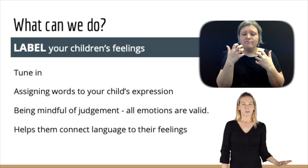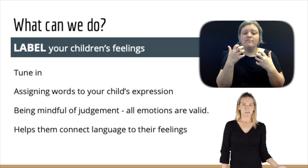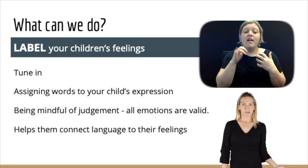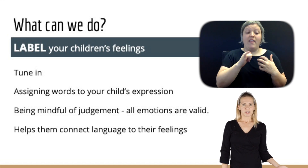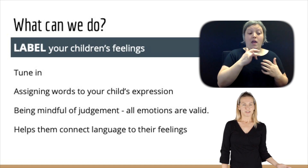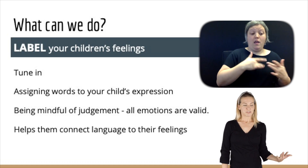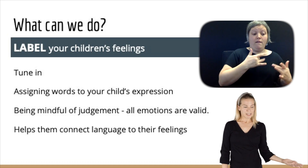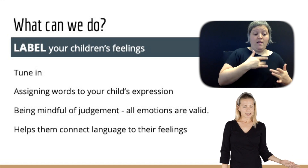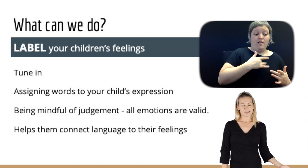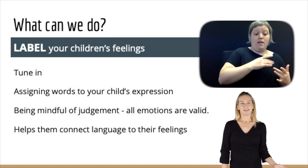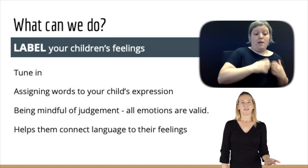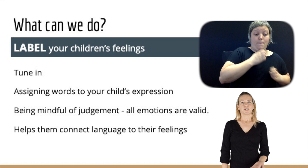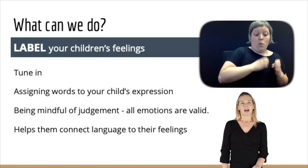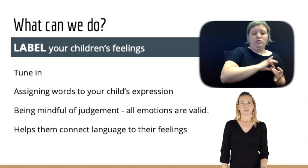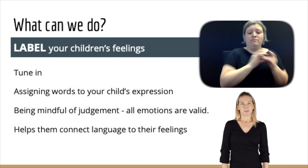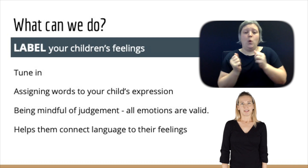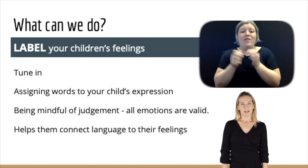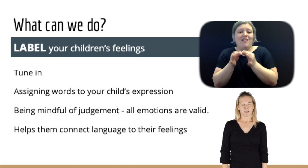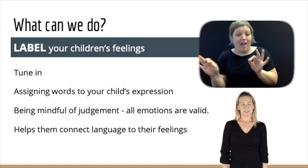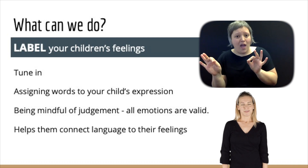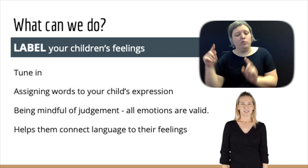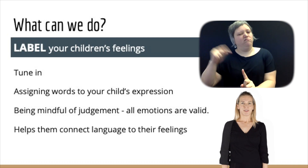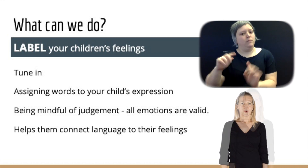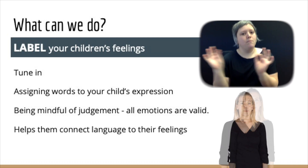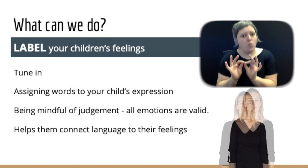those emotions, those feelings, to actual language which is the goal.